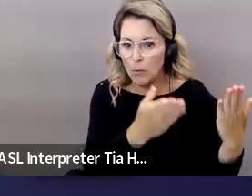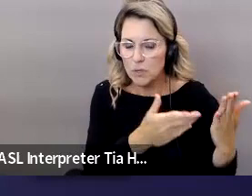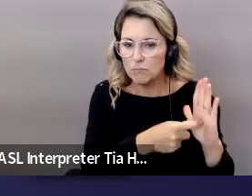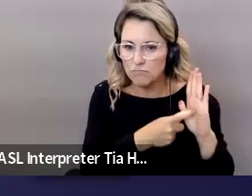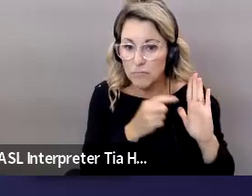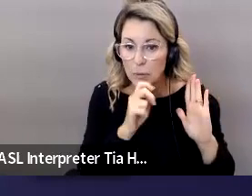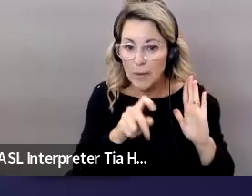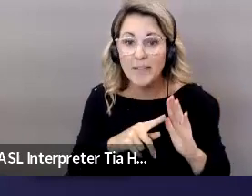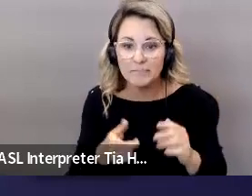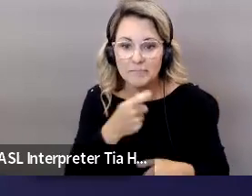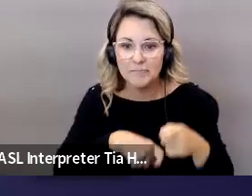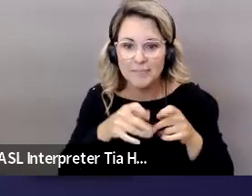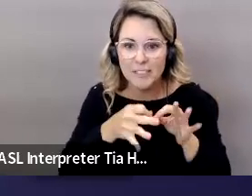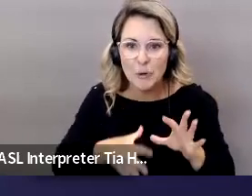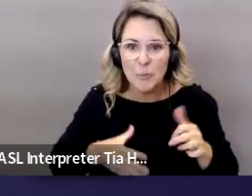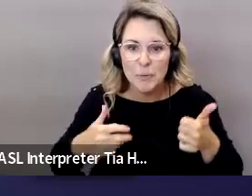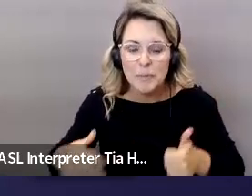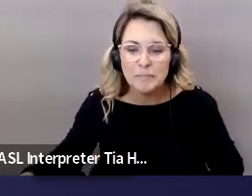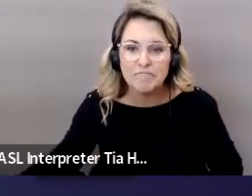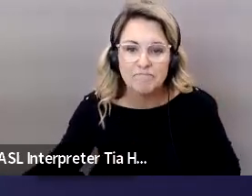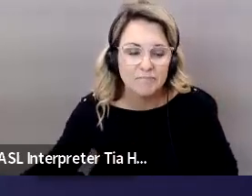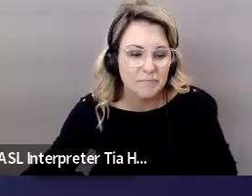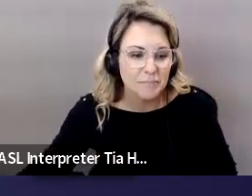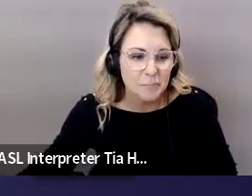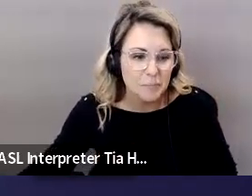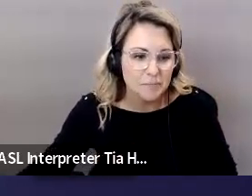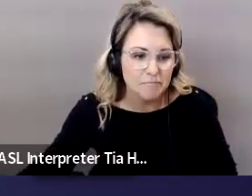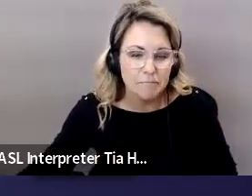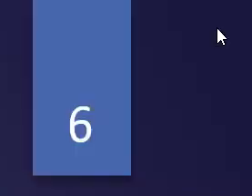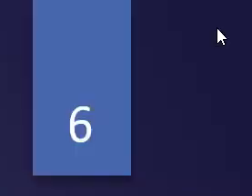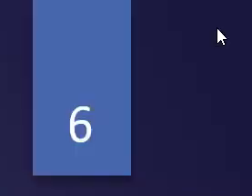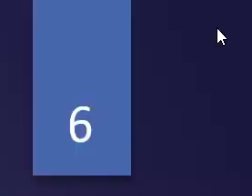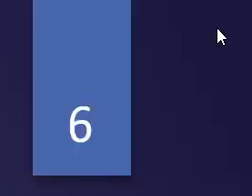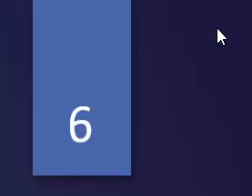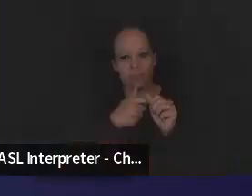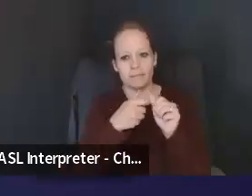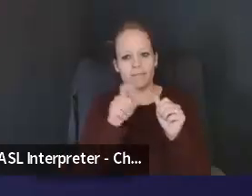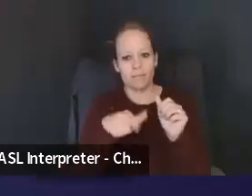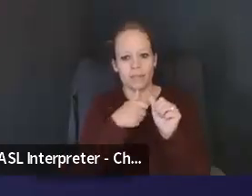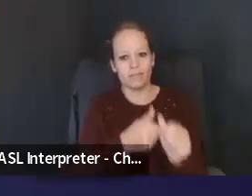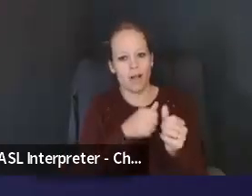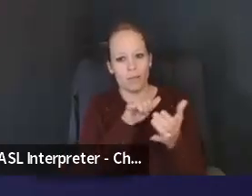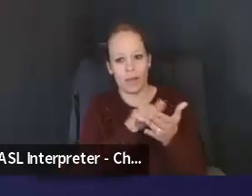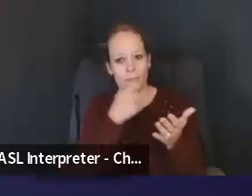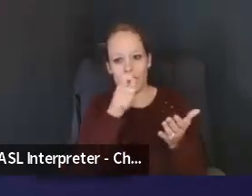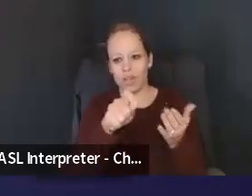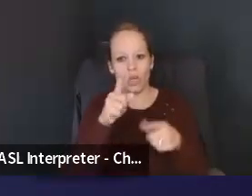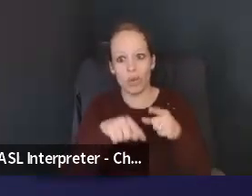in there is what you follow. You don't improvise. Dr. Leslie: Yeah, read the fine print and have